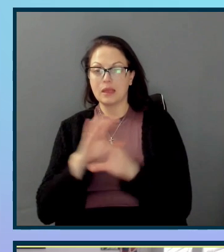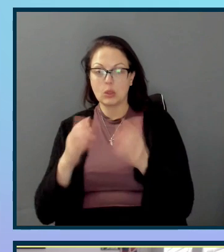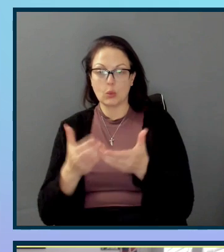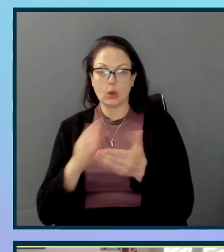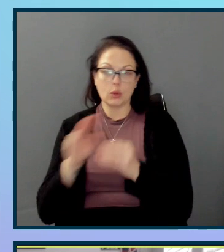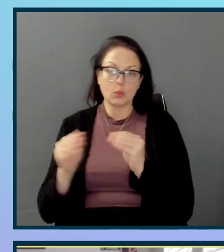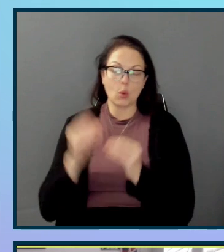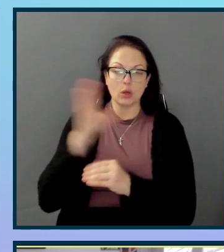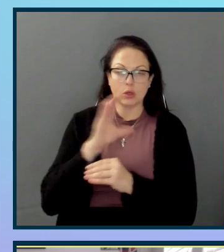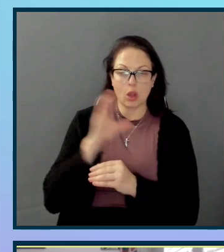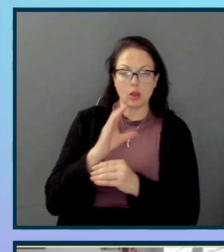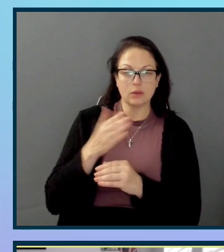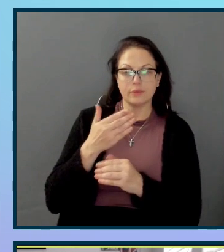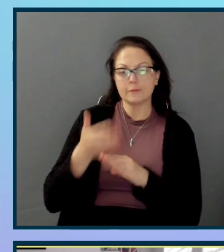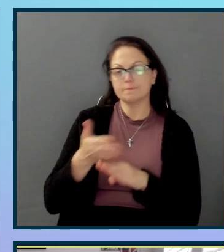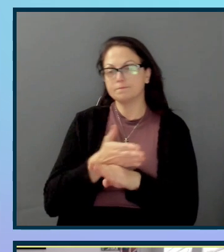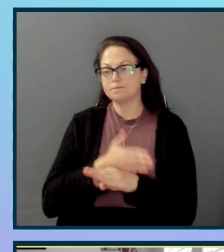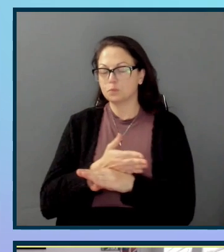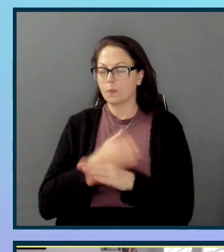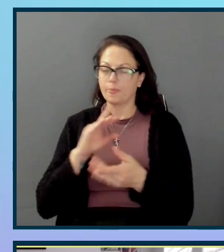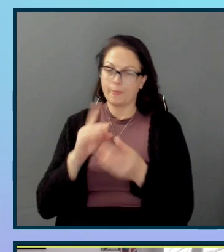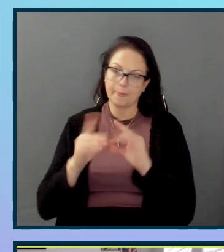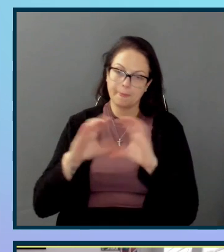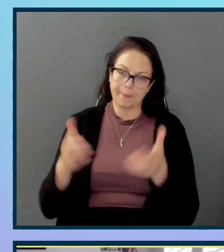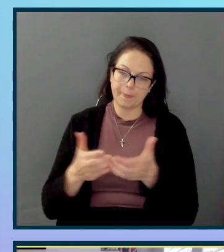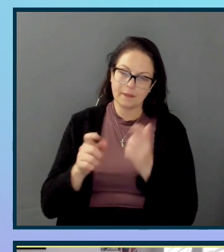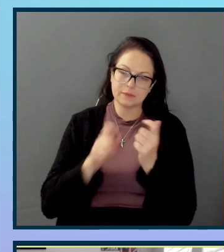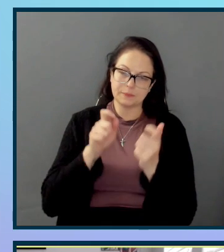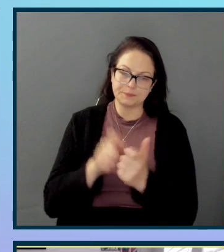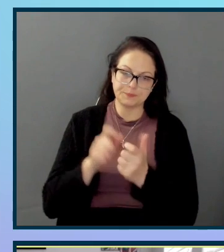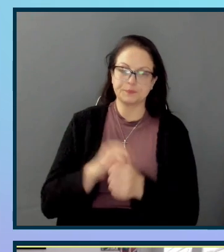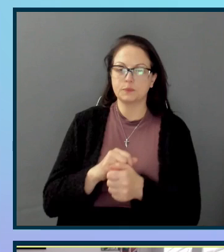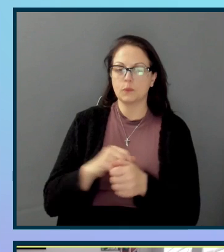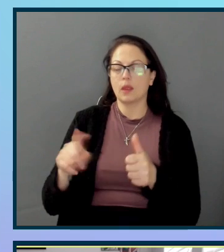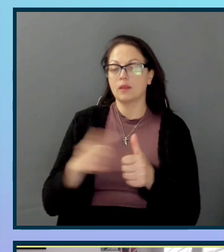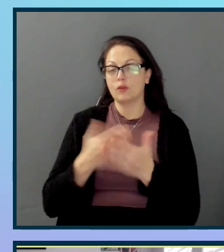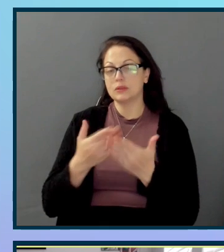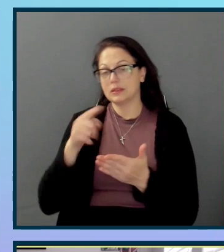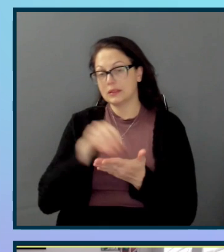especially the digital world, more cognitively accessible. And the first step in that is this document that we're about to go into,